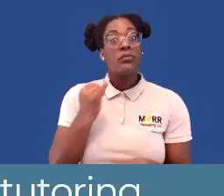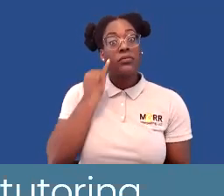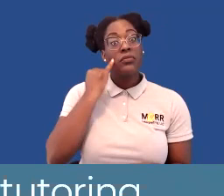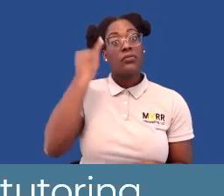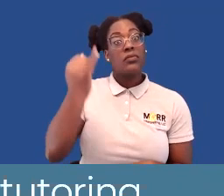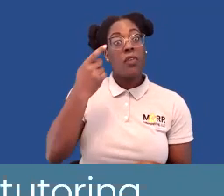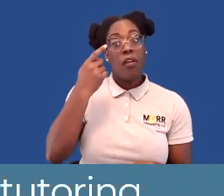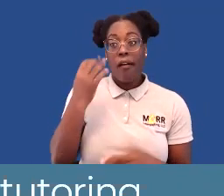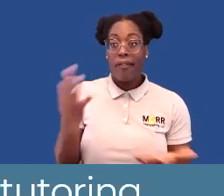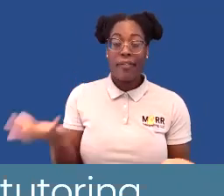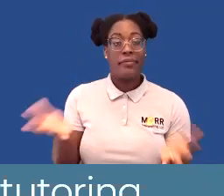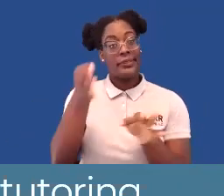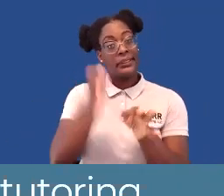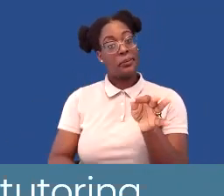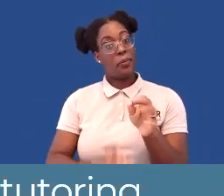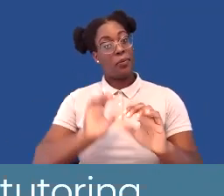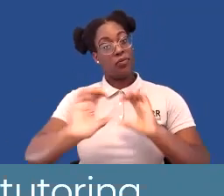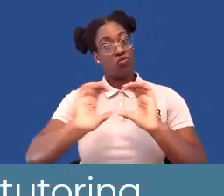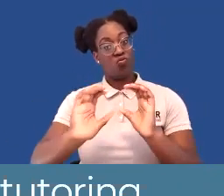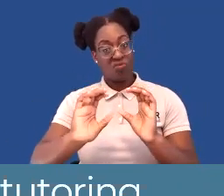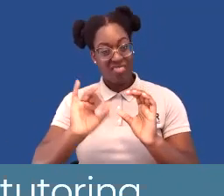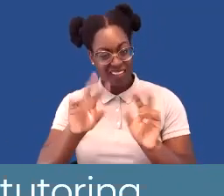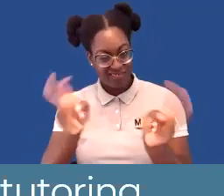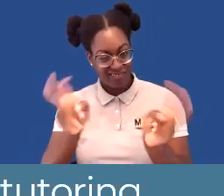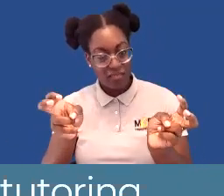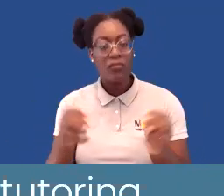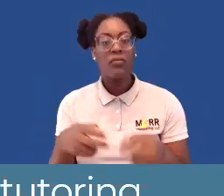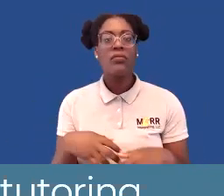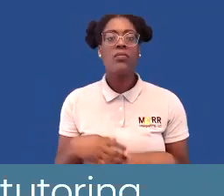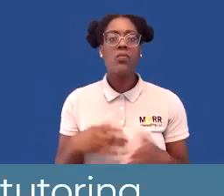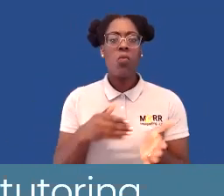is something that often keeps students even from in-person tutoring.